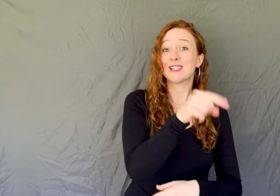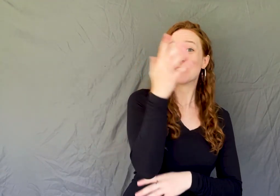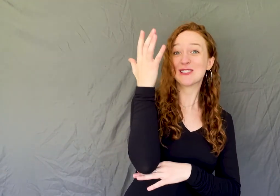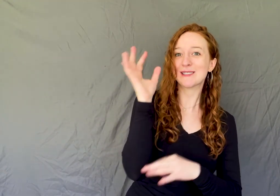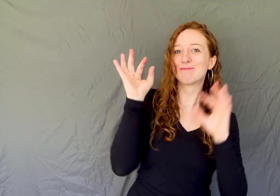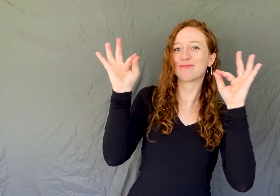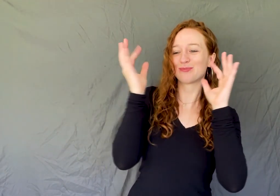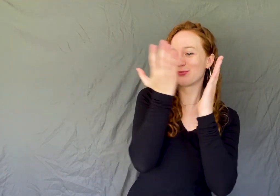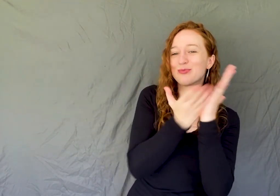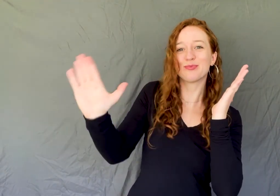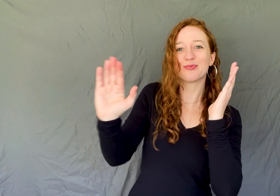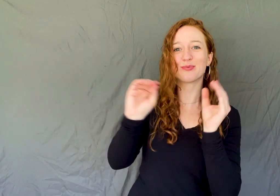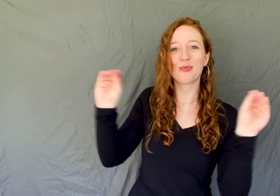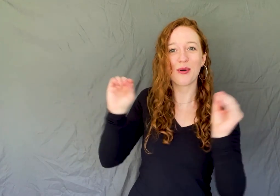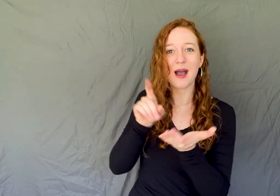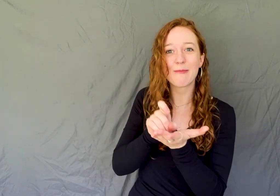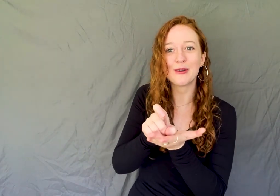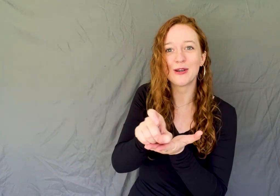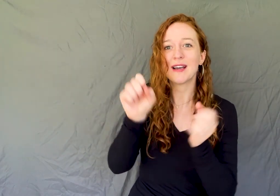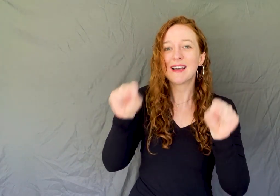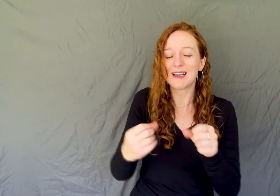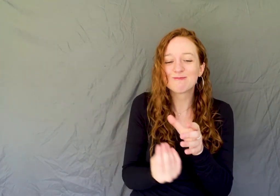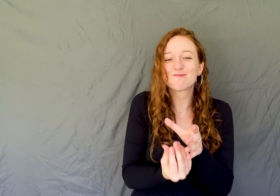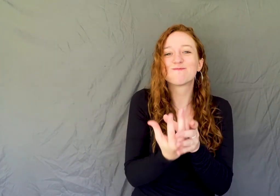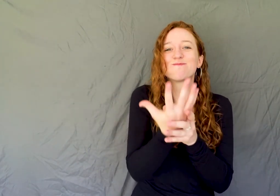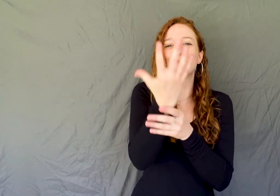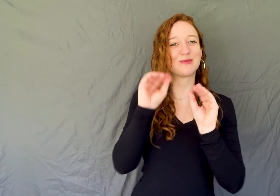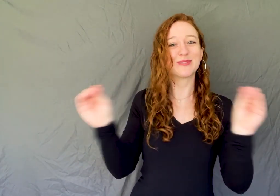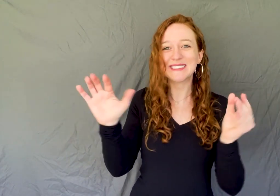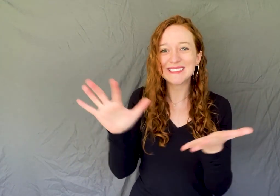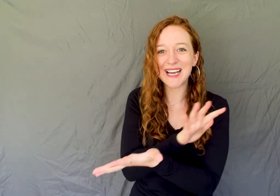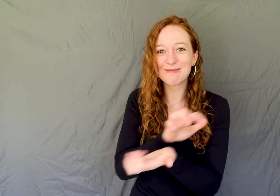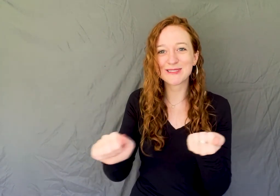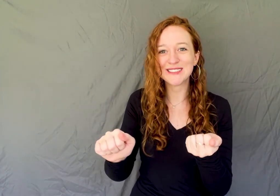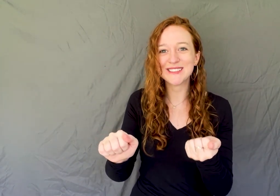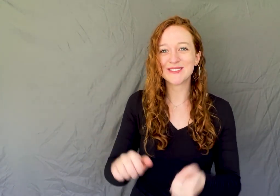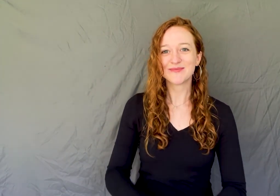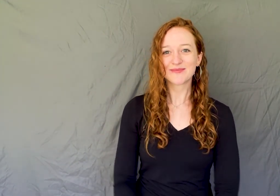thus saving the trees from bothersome pests and allowing them to grow with no further damage.